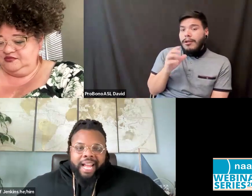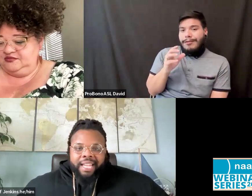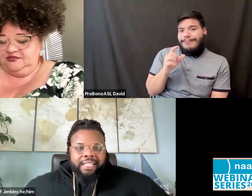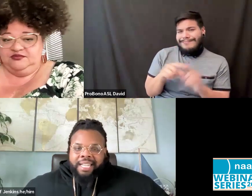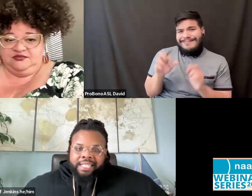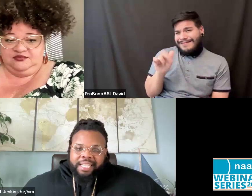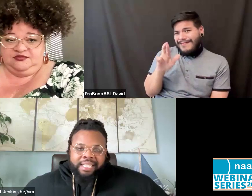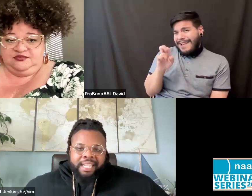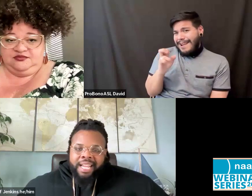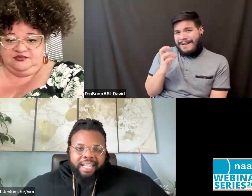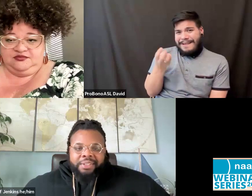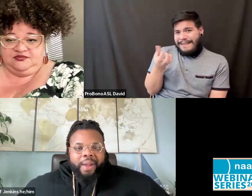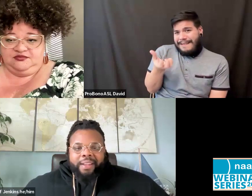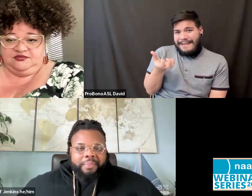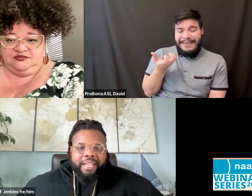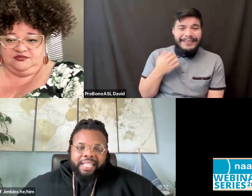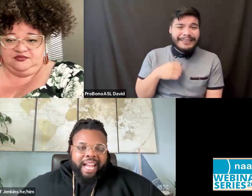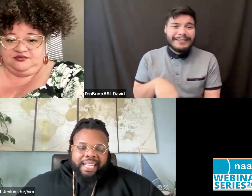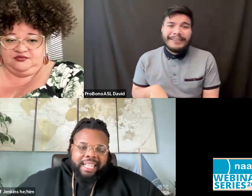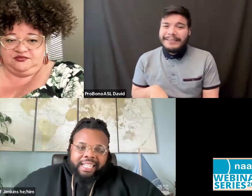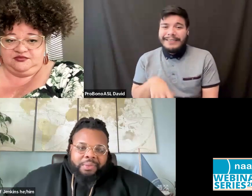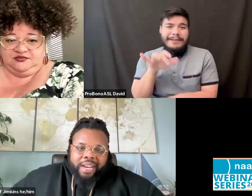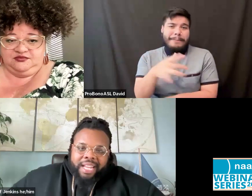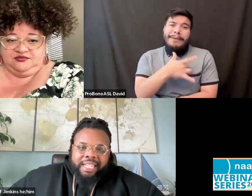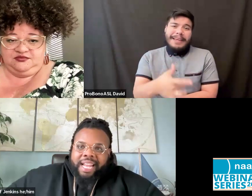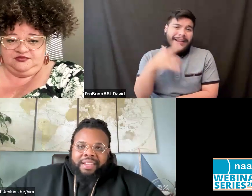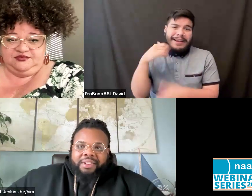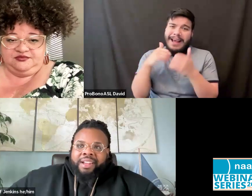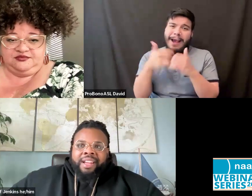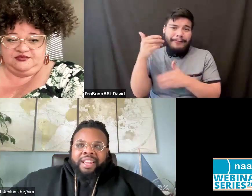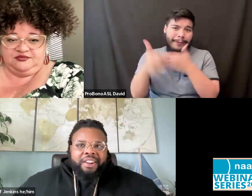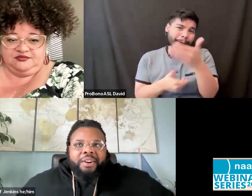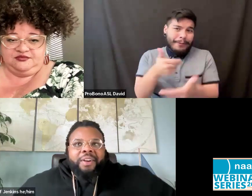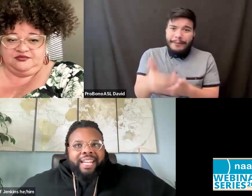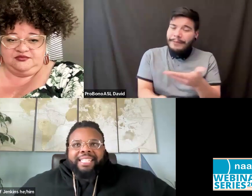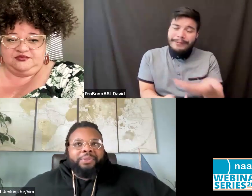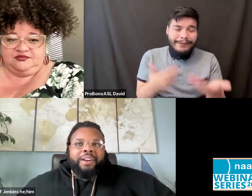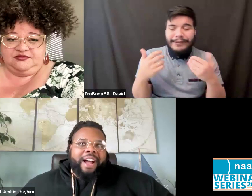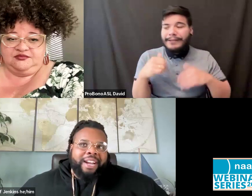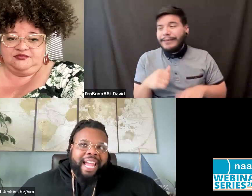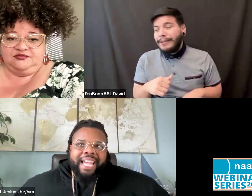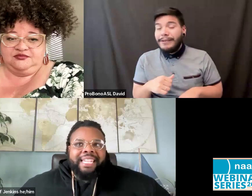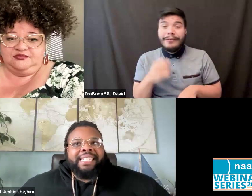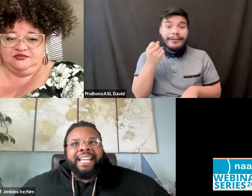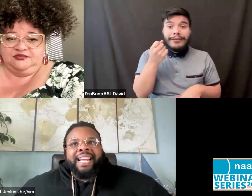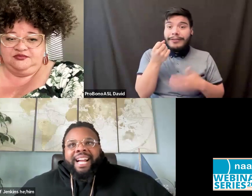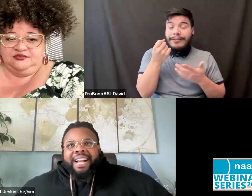I is is, is is the way of the beast. Like it is what it is like You're you're going 12 hour days